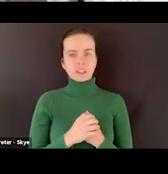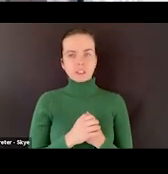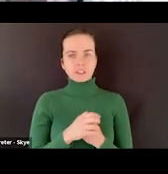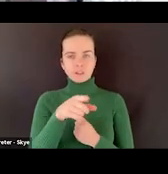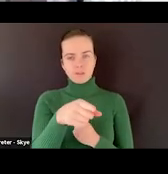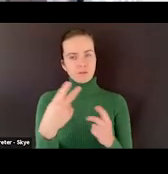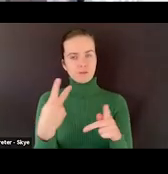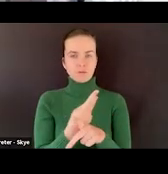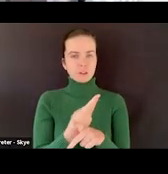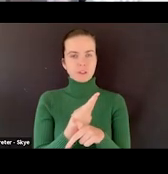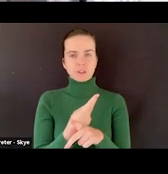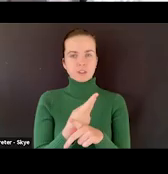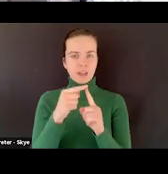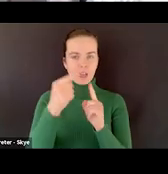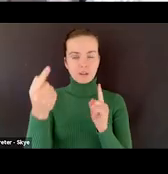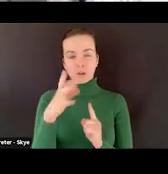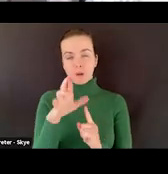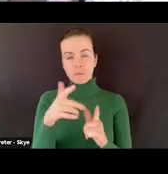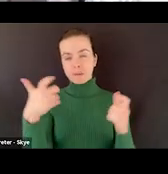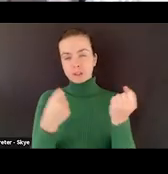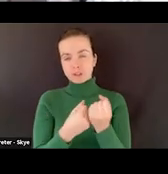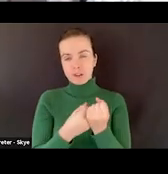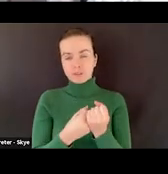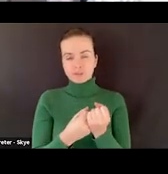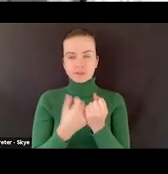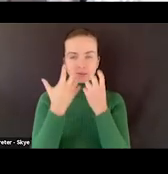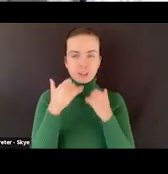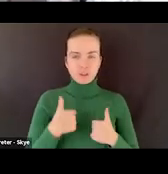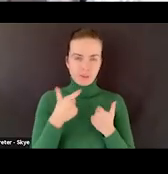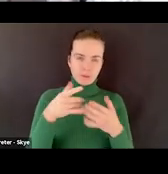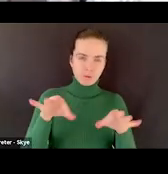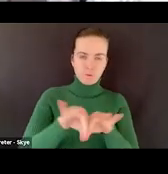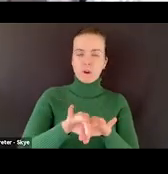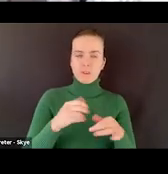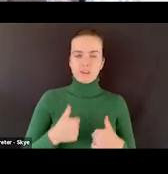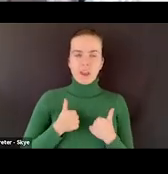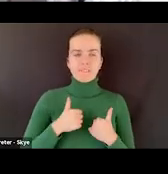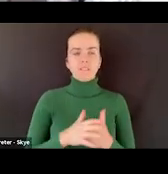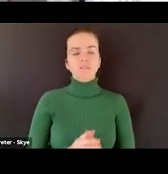your worst enemy or your biggest supporter. Value your life. You are worthy of life. Another lesson